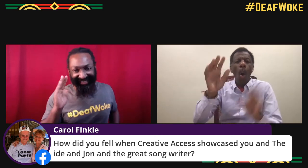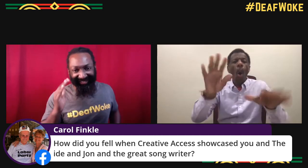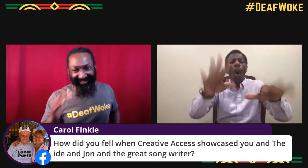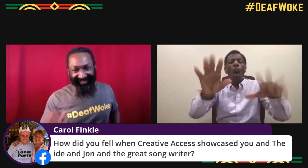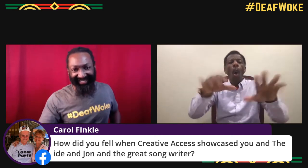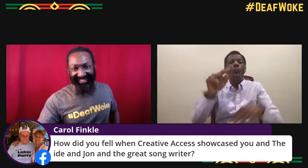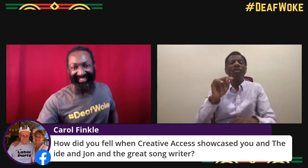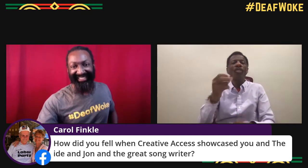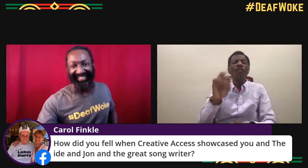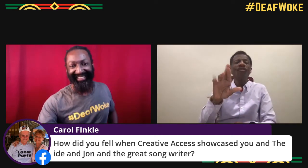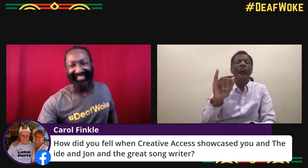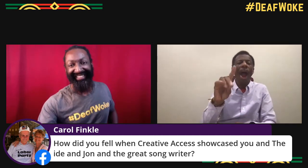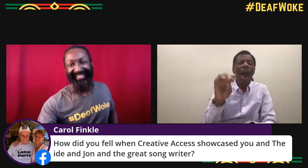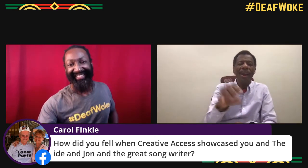Because it sounds like they're fairly.